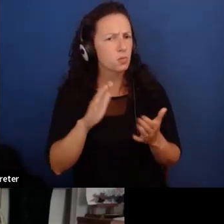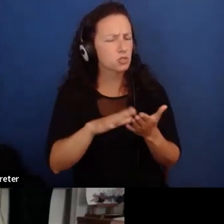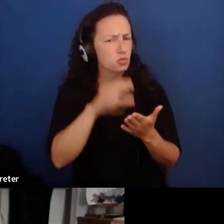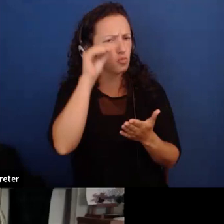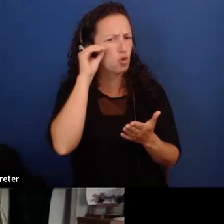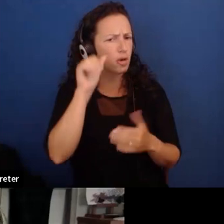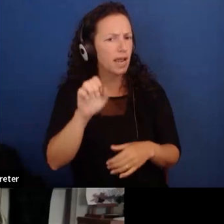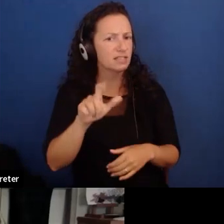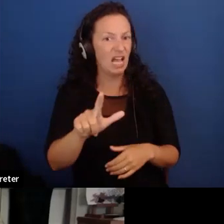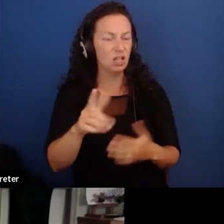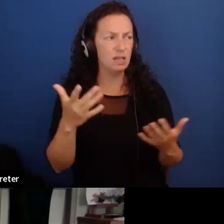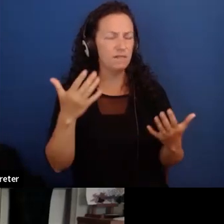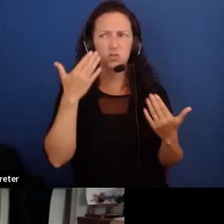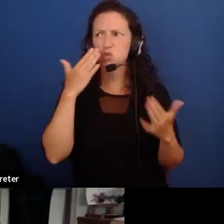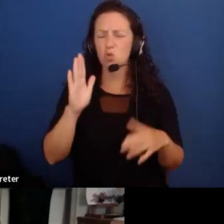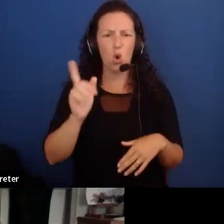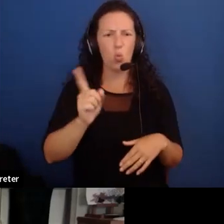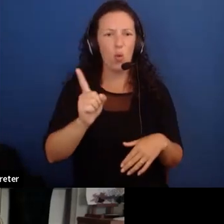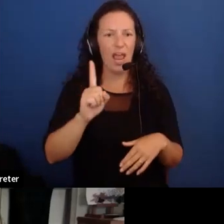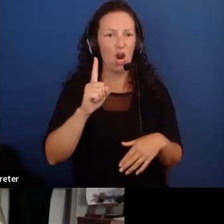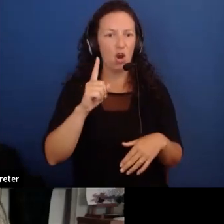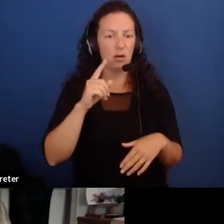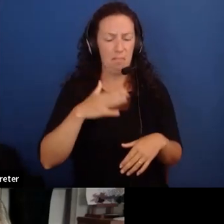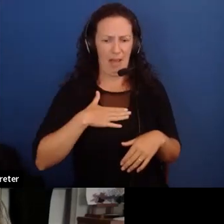you don't know where to find the deaf community in your area?